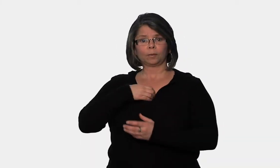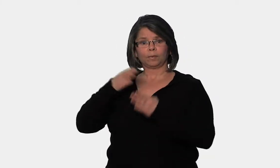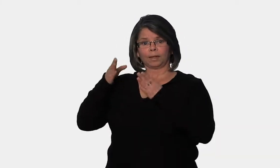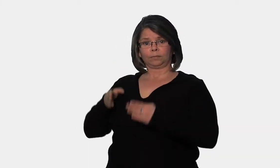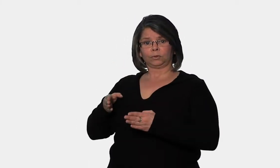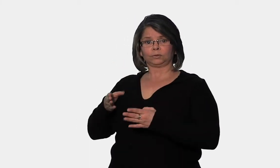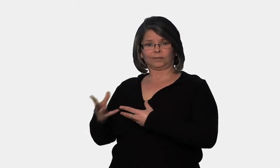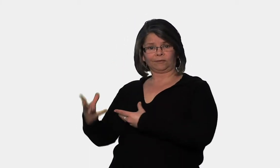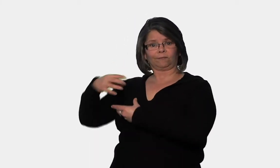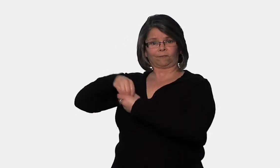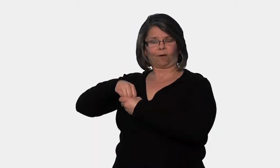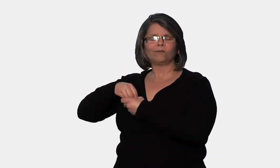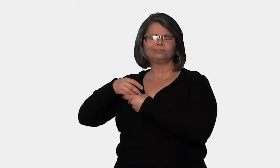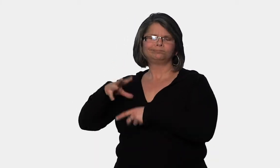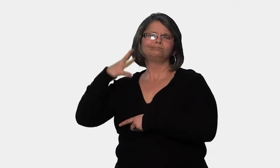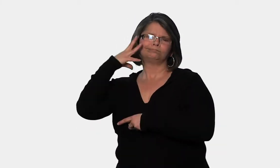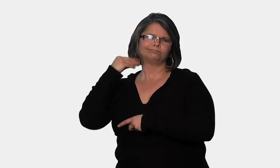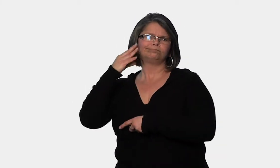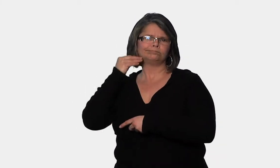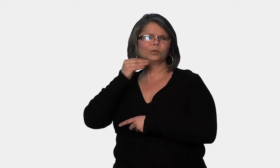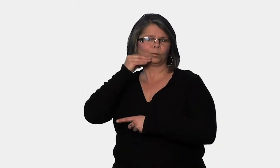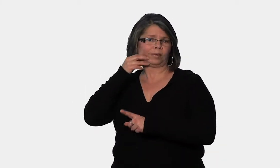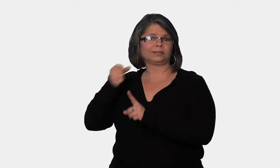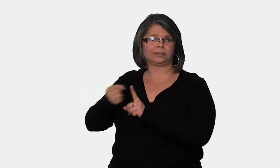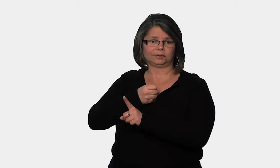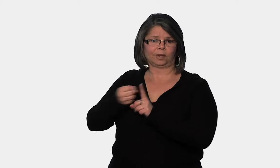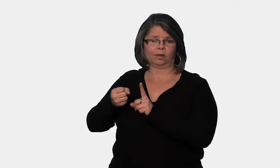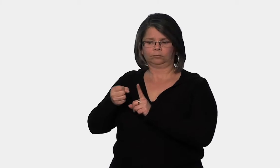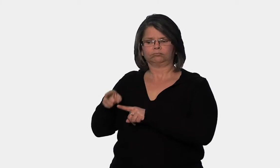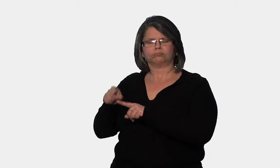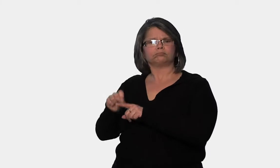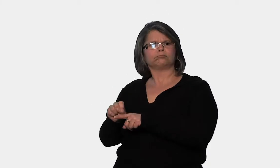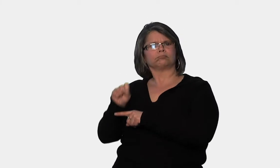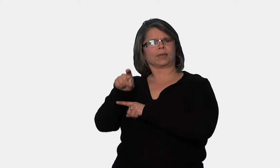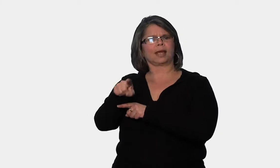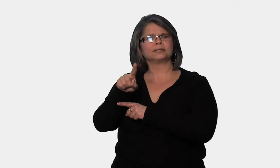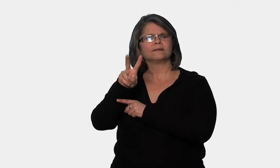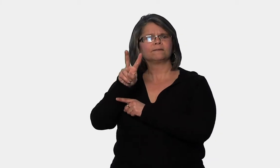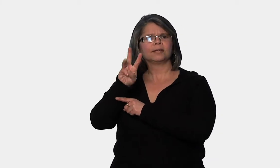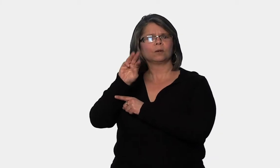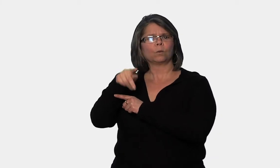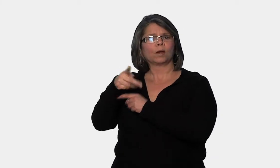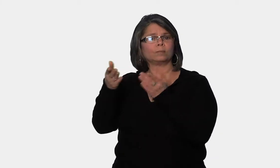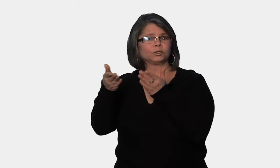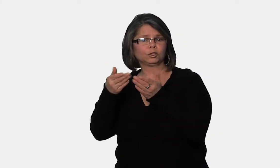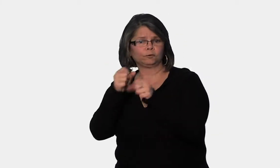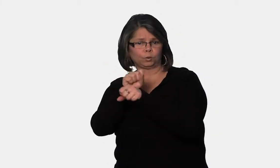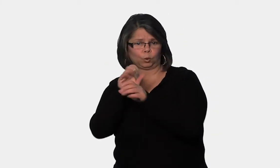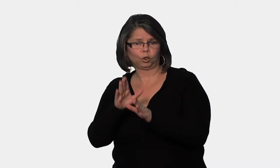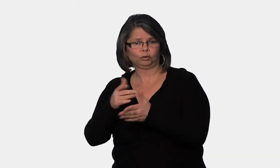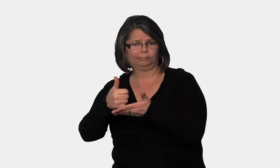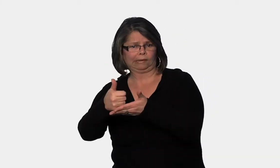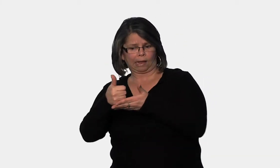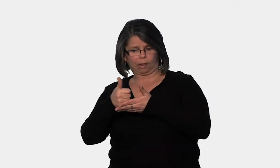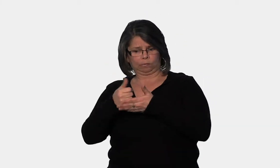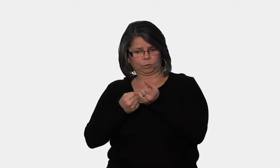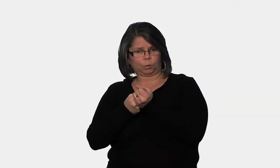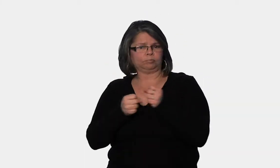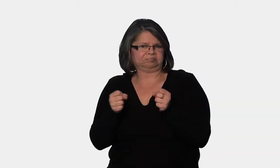A complainant in a domestic assault case may ask for support from a Victim/Witness Service Worker,